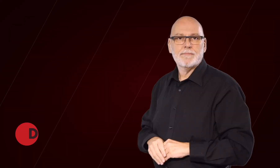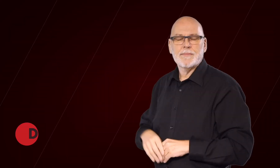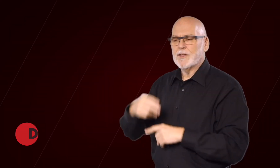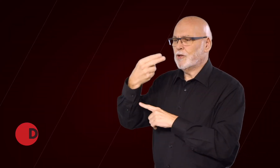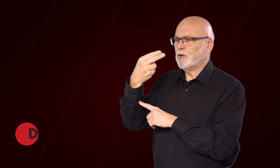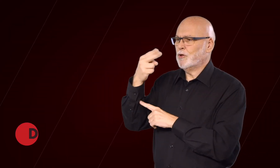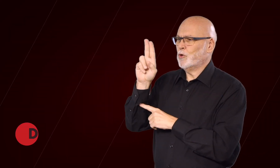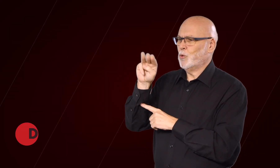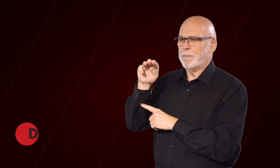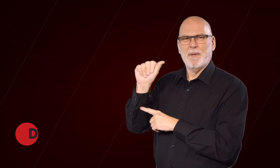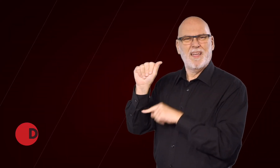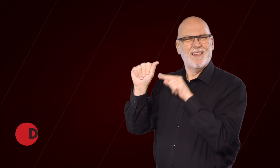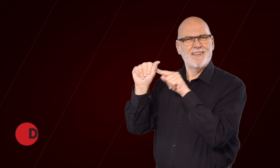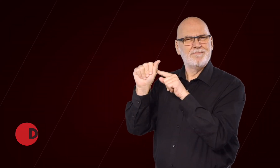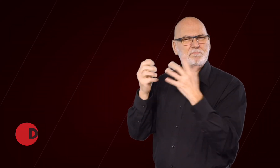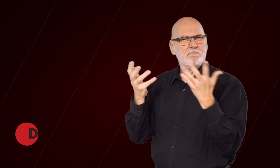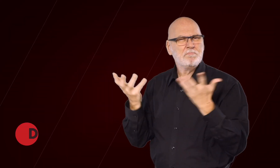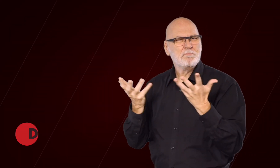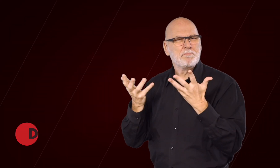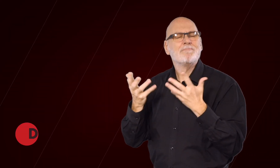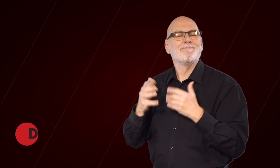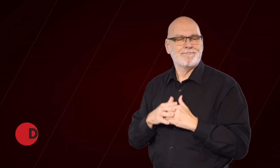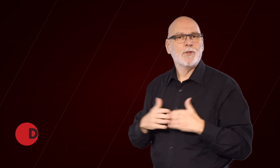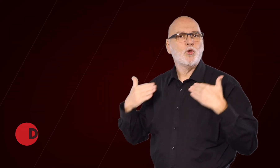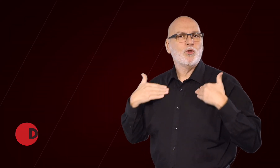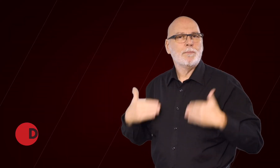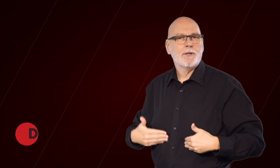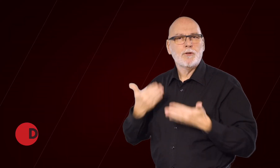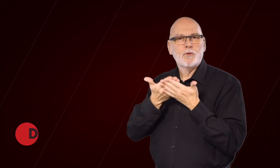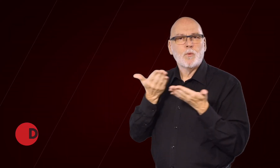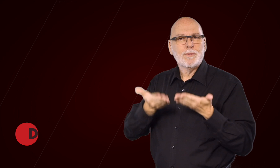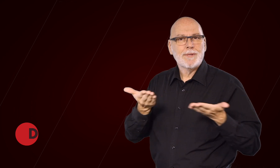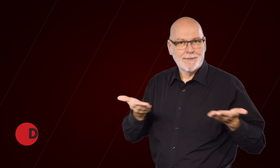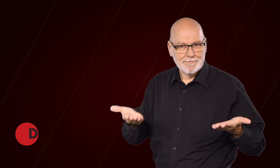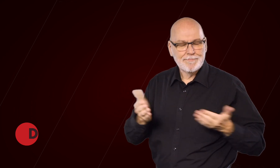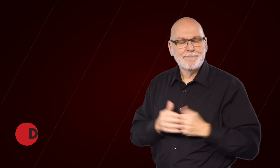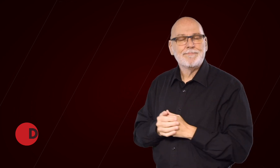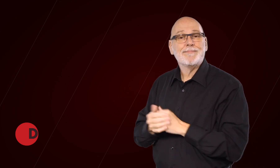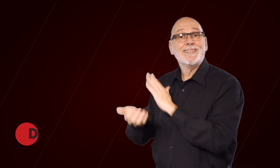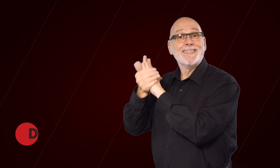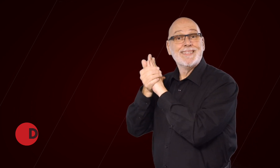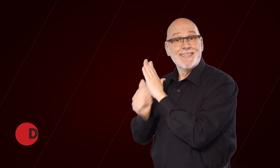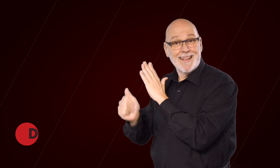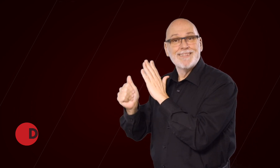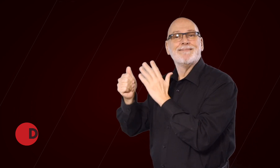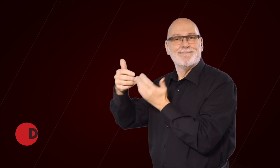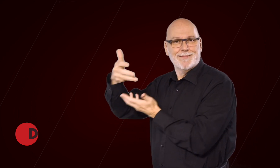[ANSELMO]: "HUMA" stands for “Human Resources, Skills and